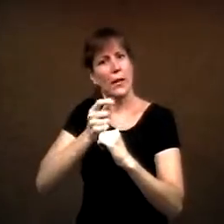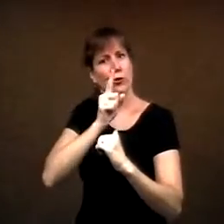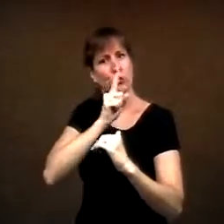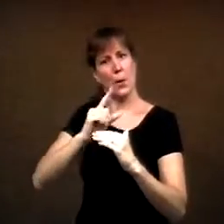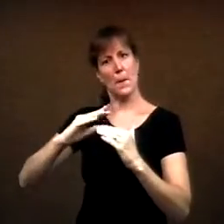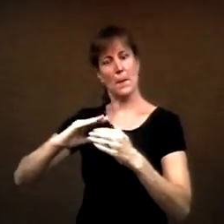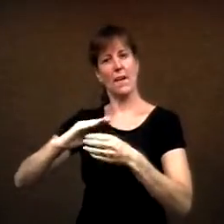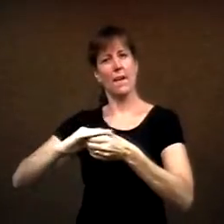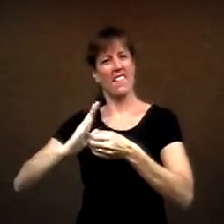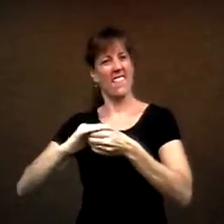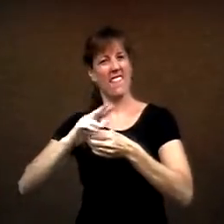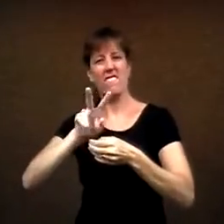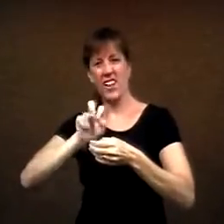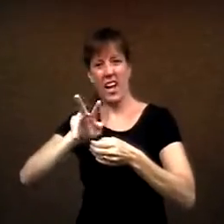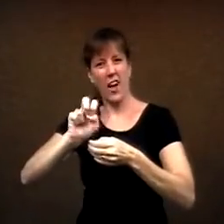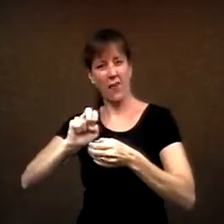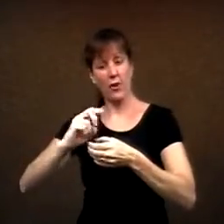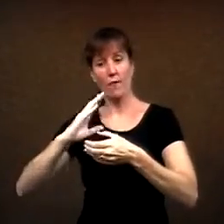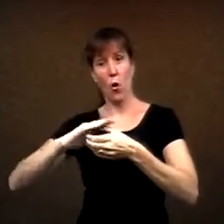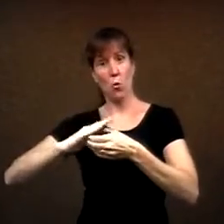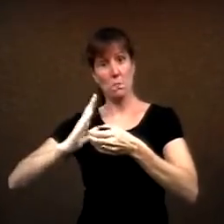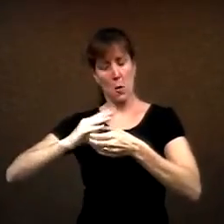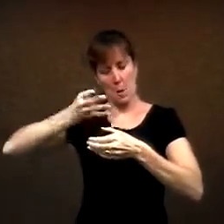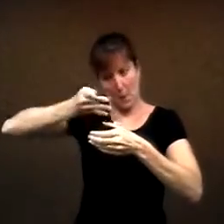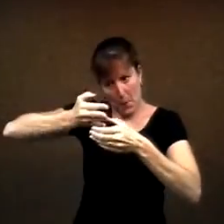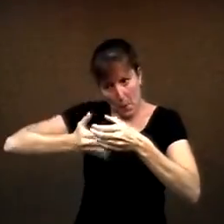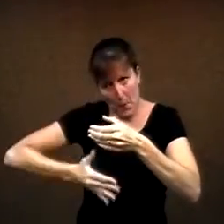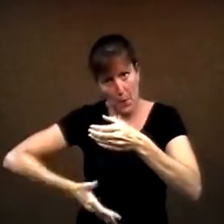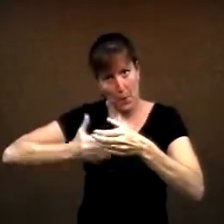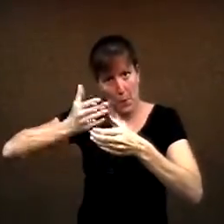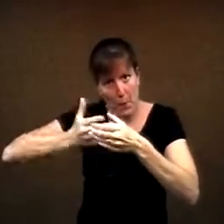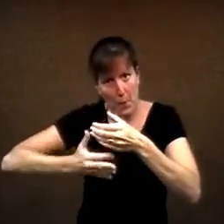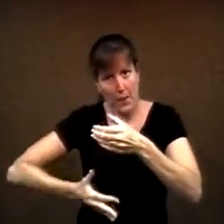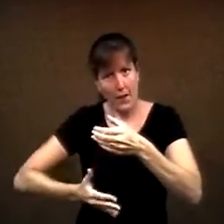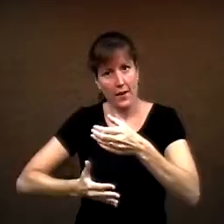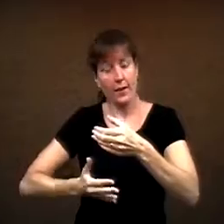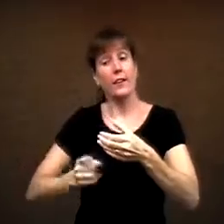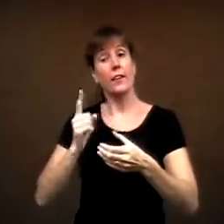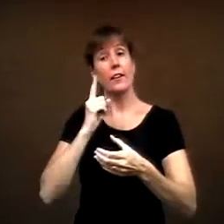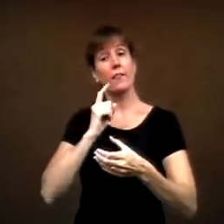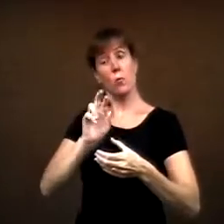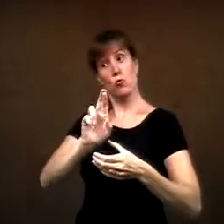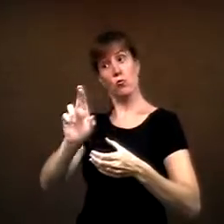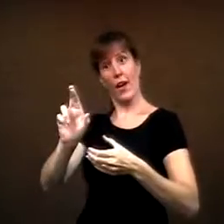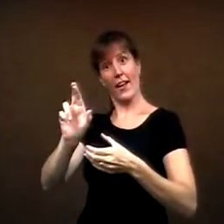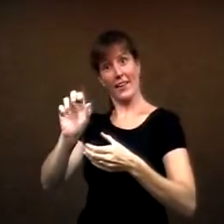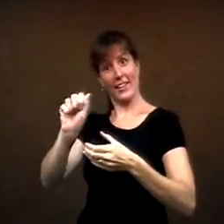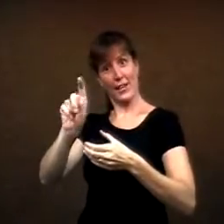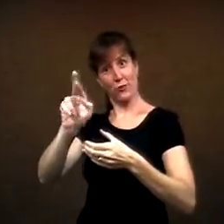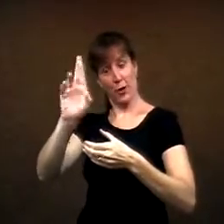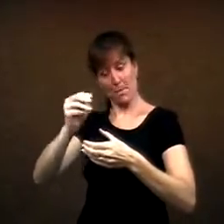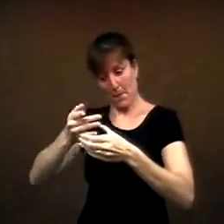De-oxygenated blood, then flows from the larger, right ventricle up, to the lungs through a